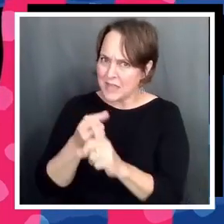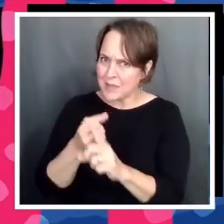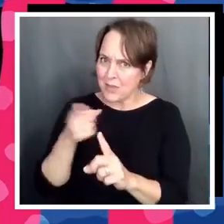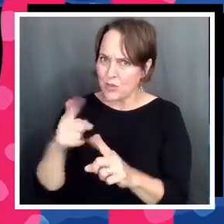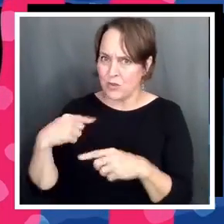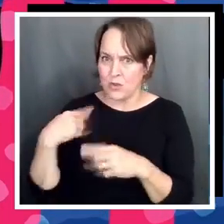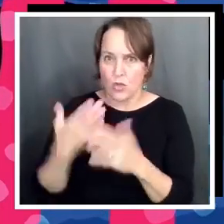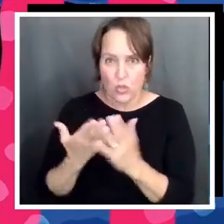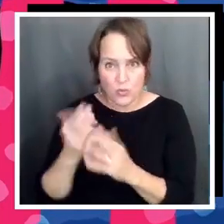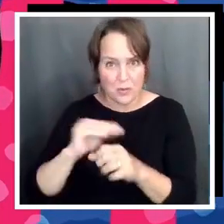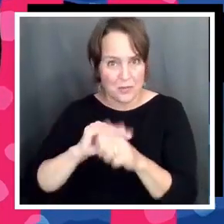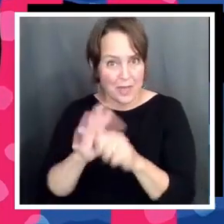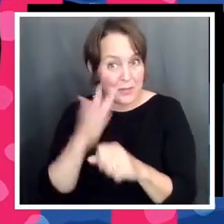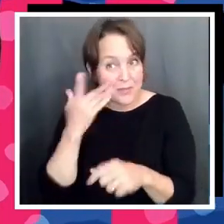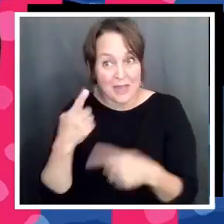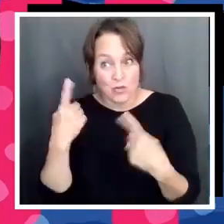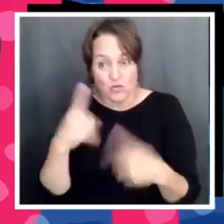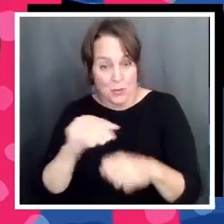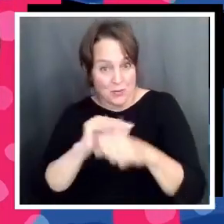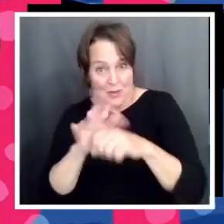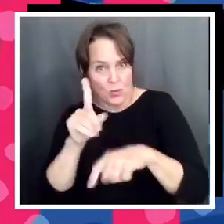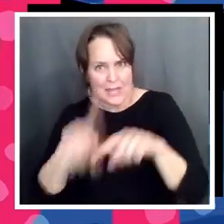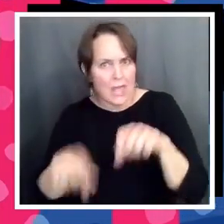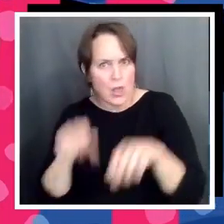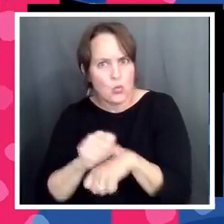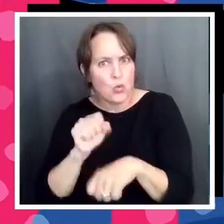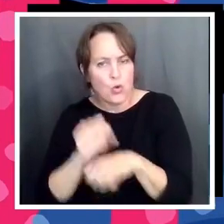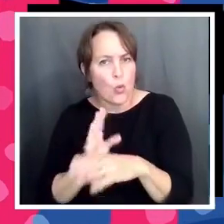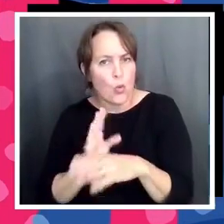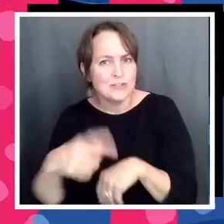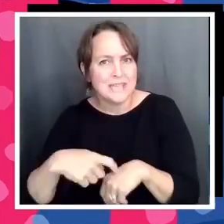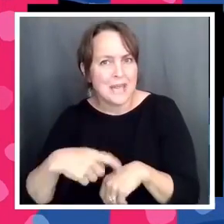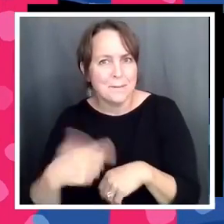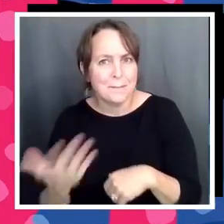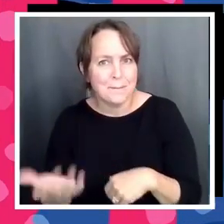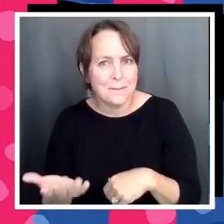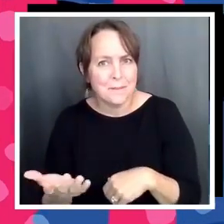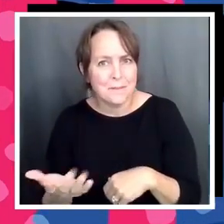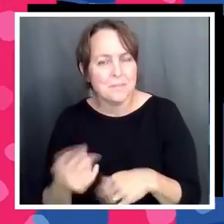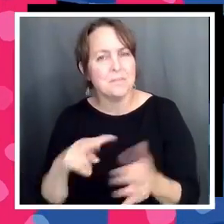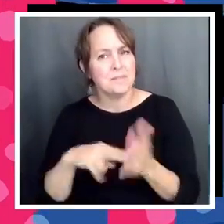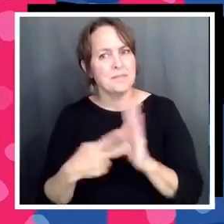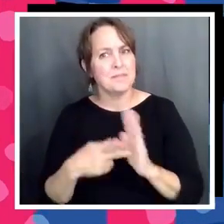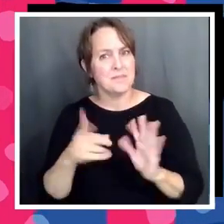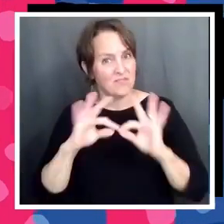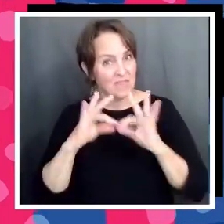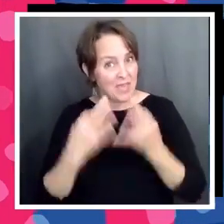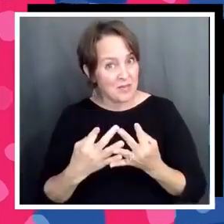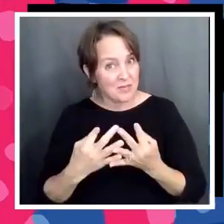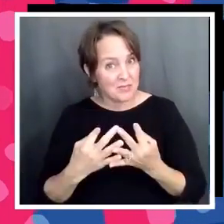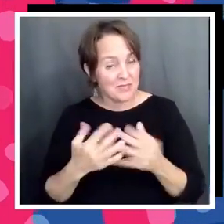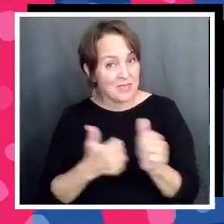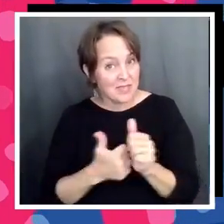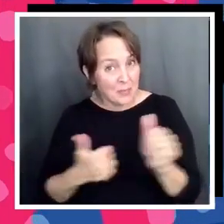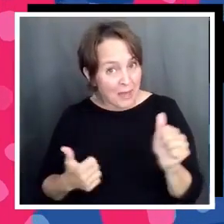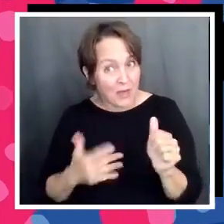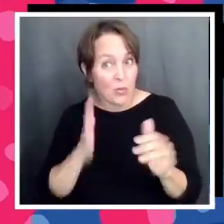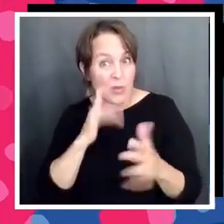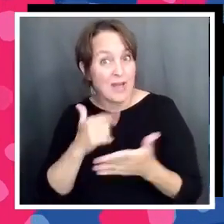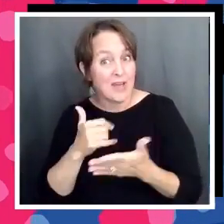OVERTIME HOURS IN YOUR JOB AS A